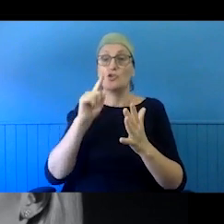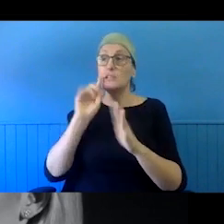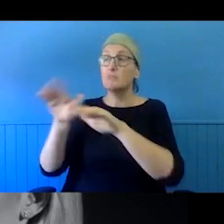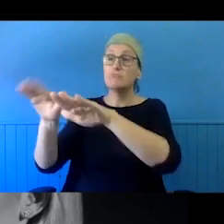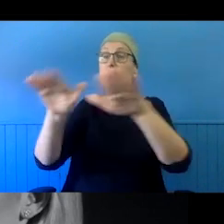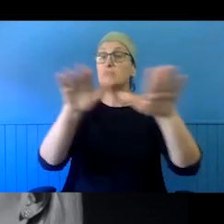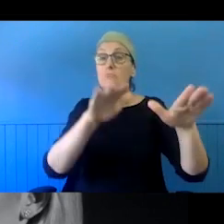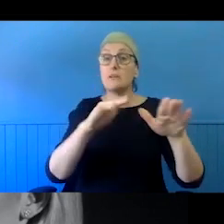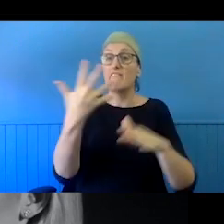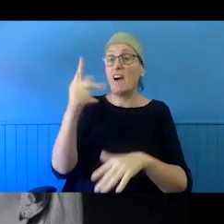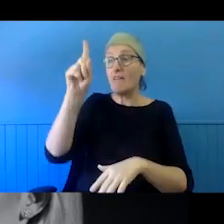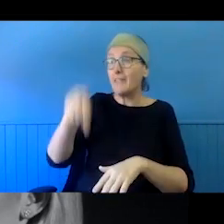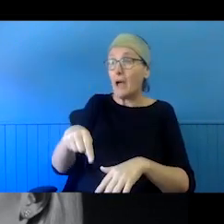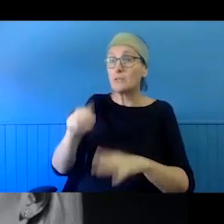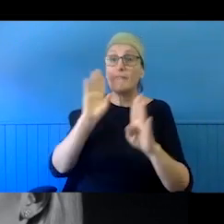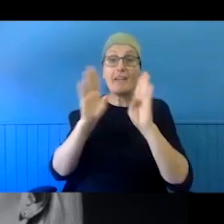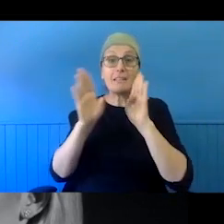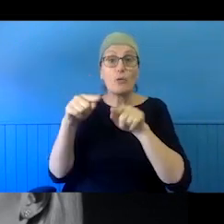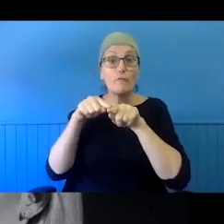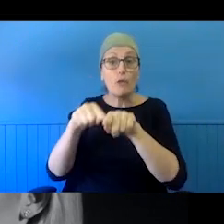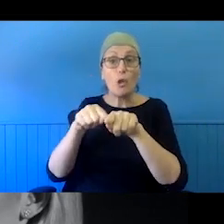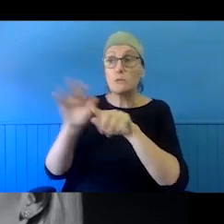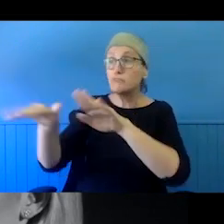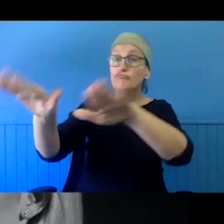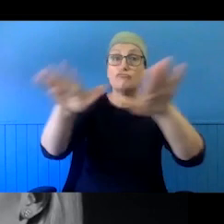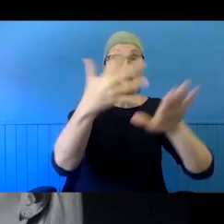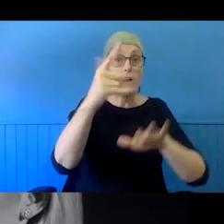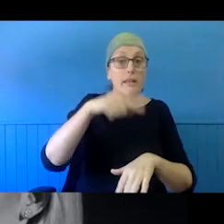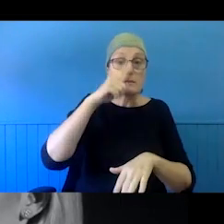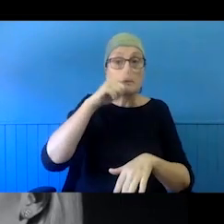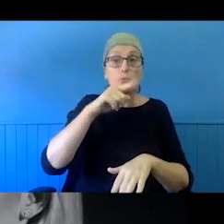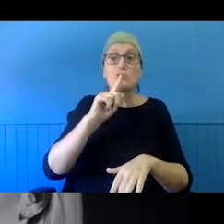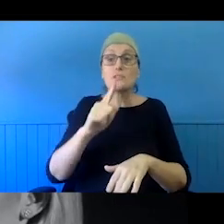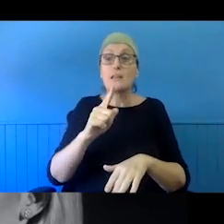cover of your choice. I will record that cover for a pay-what-you-can